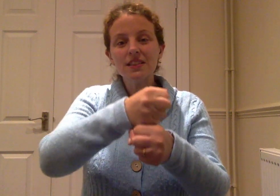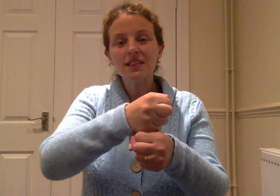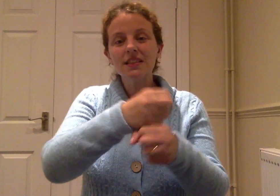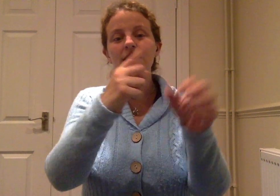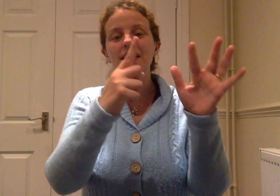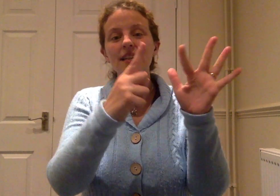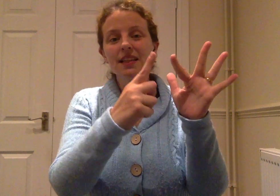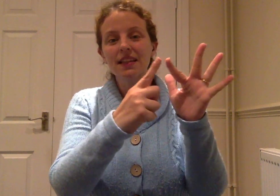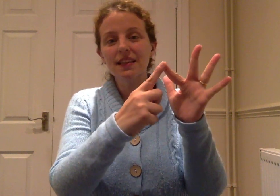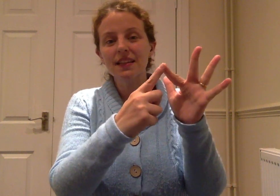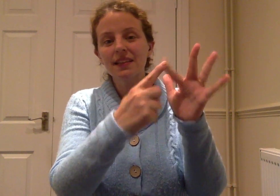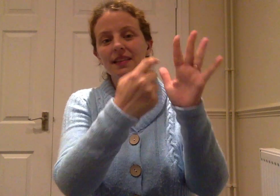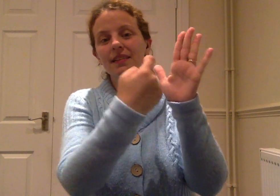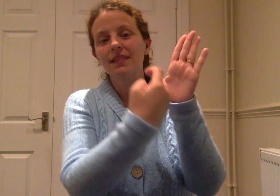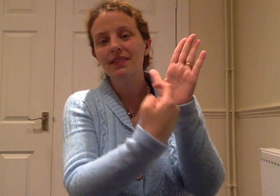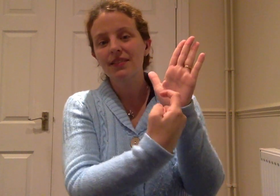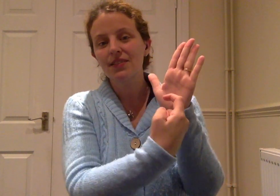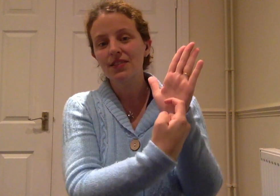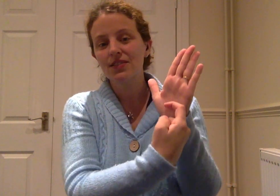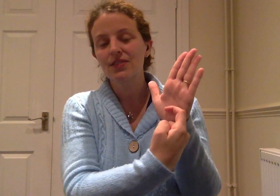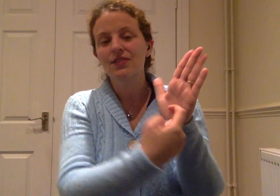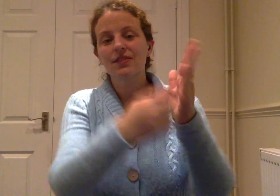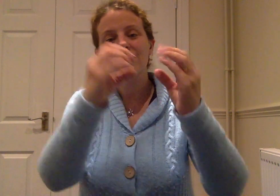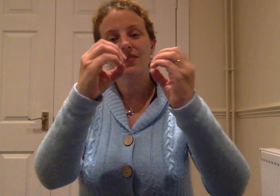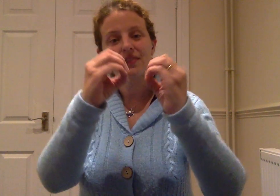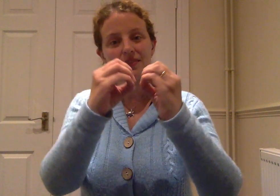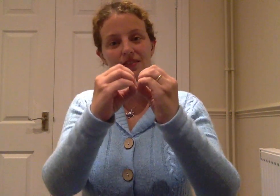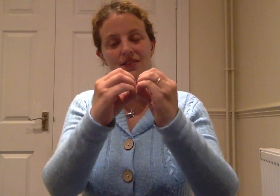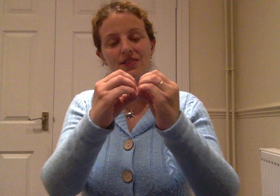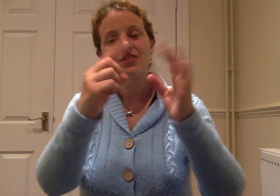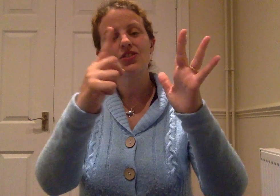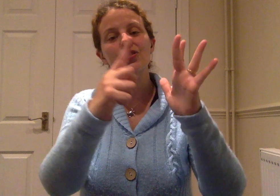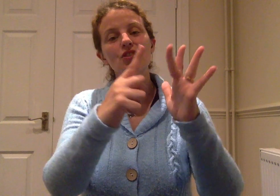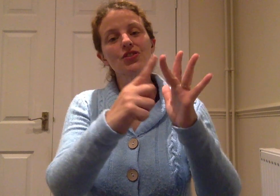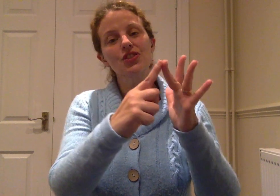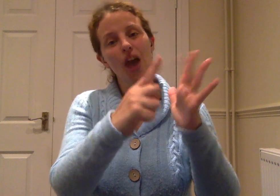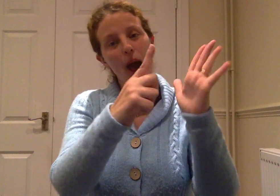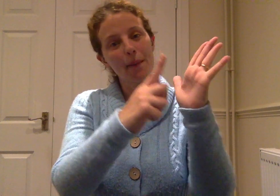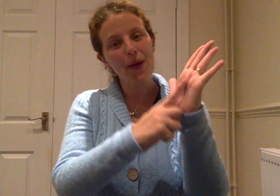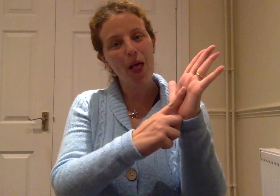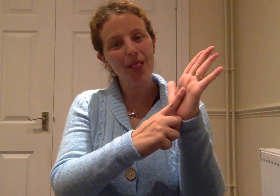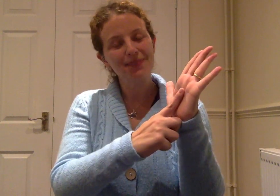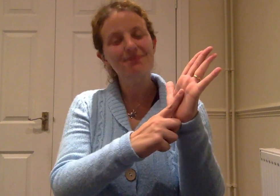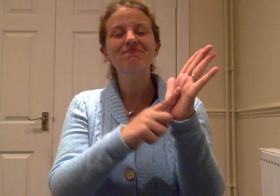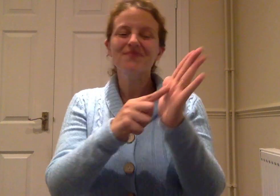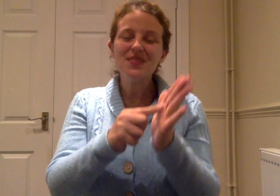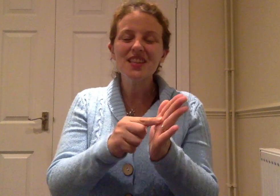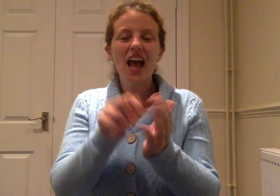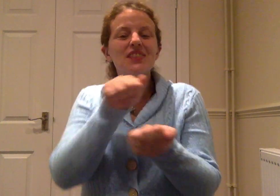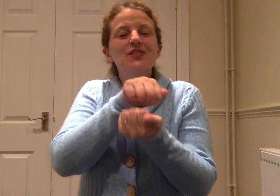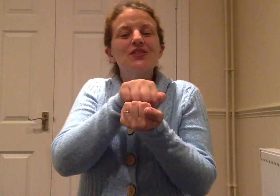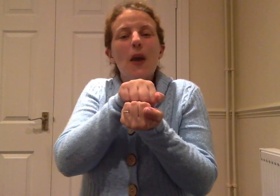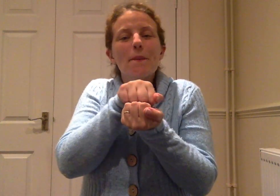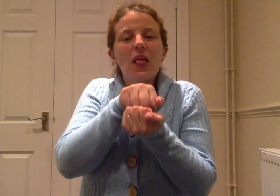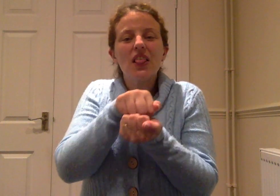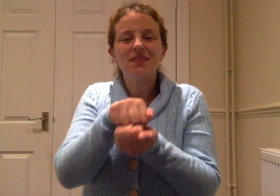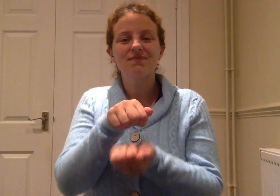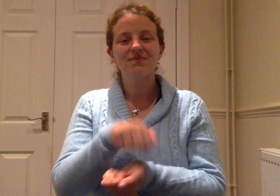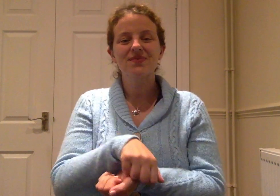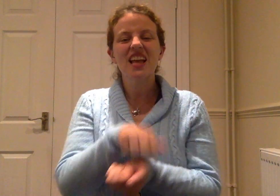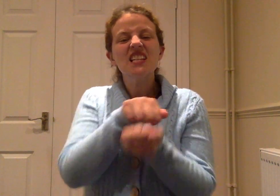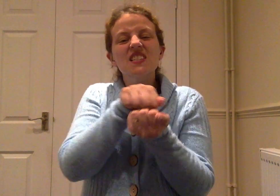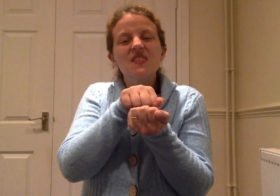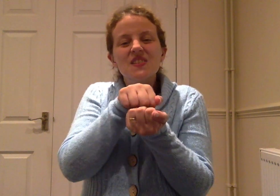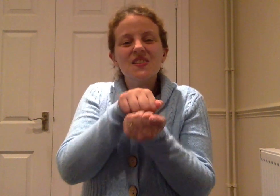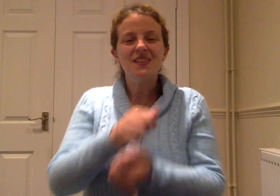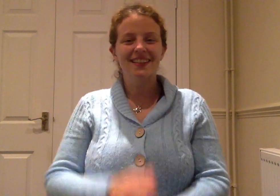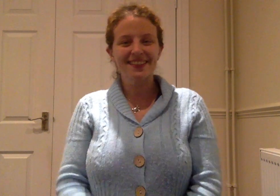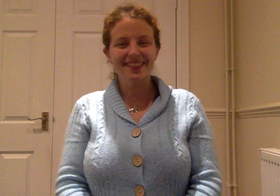Gerbil